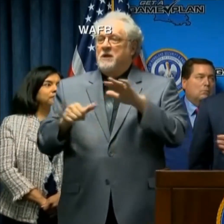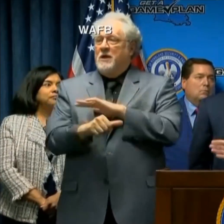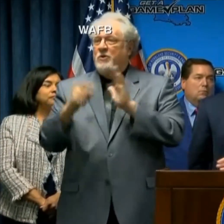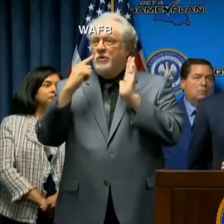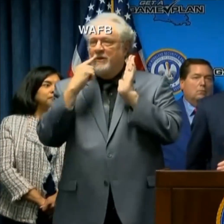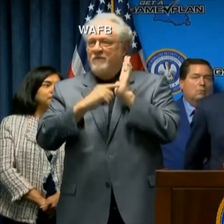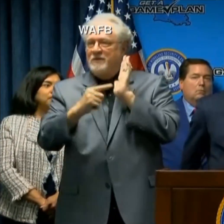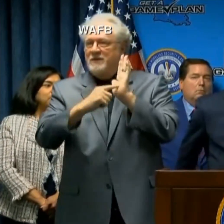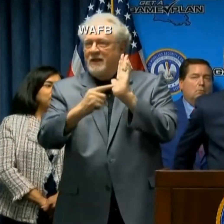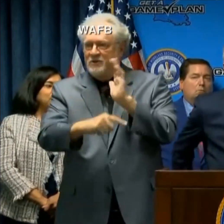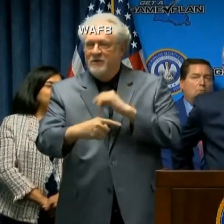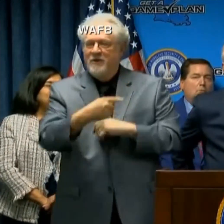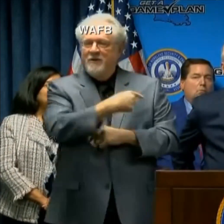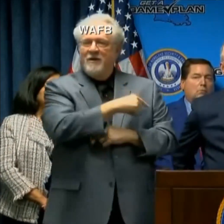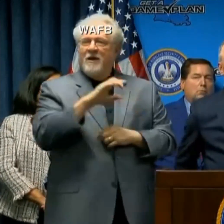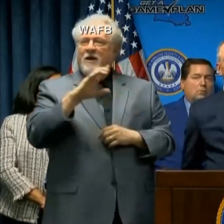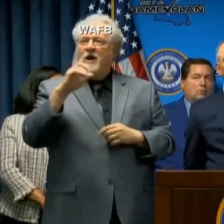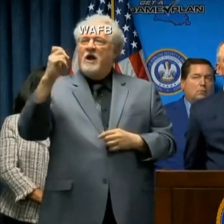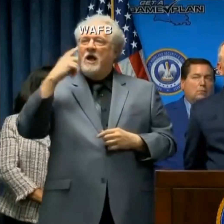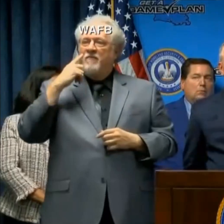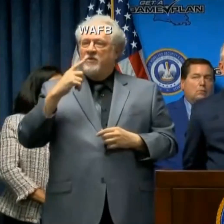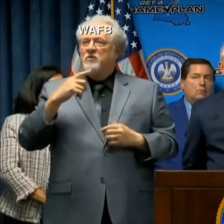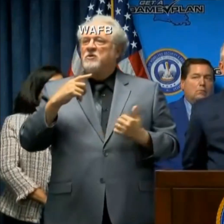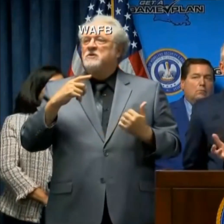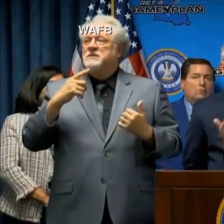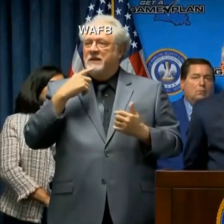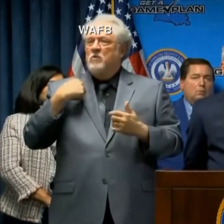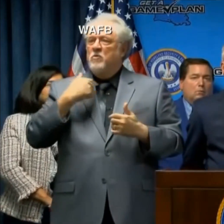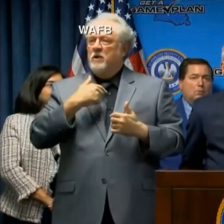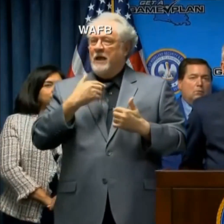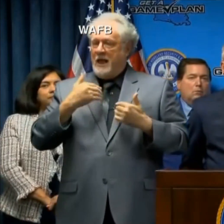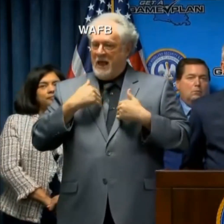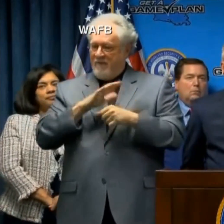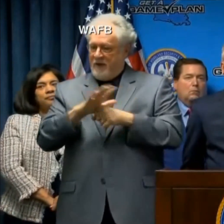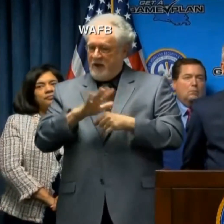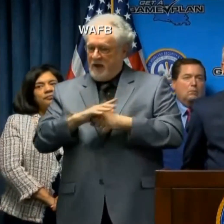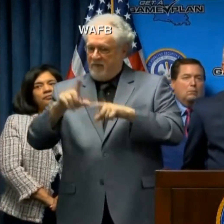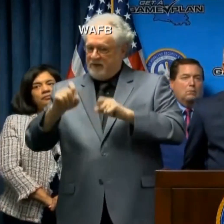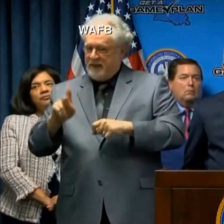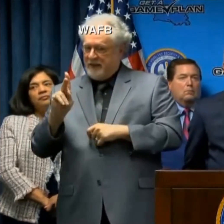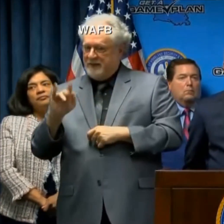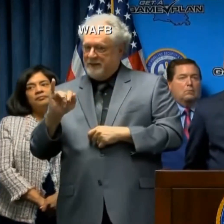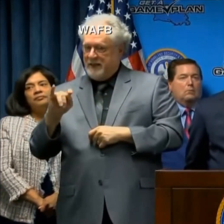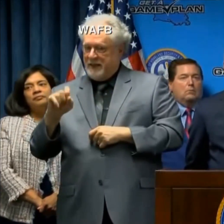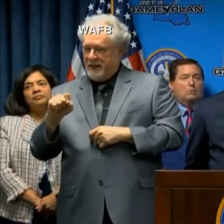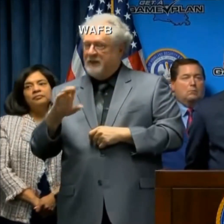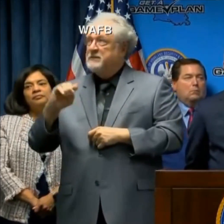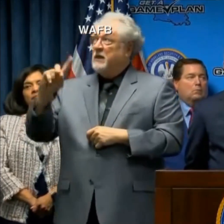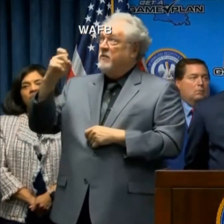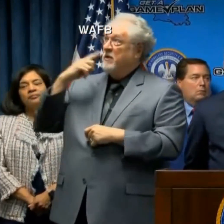governor noted we are taking efforts to make sure we have an adequate supply of test kits in state the federal government's been very generous in